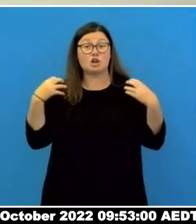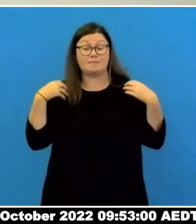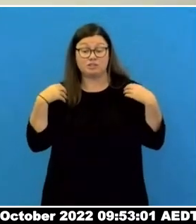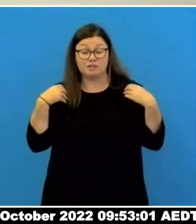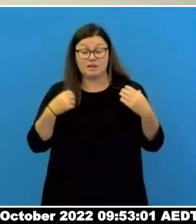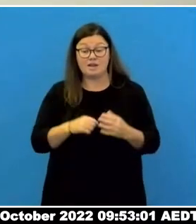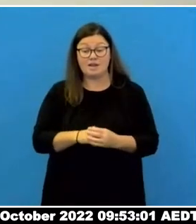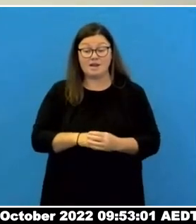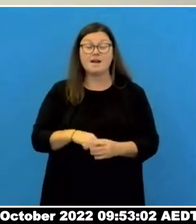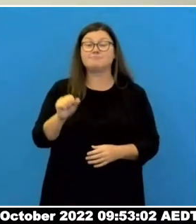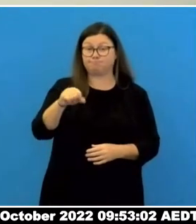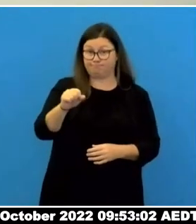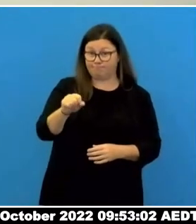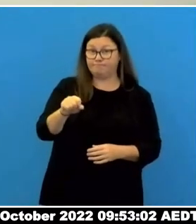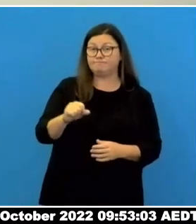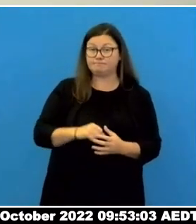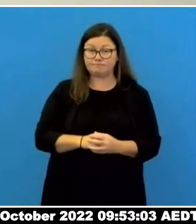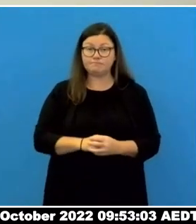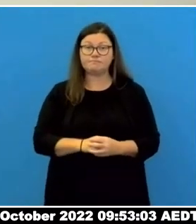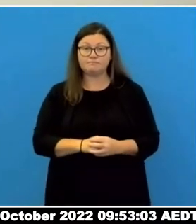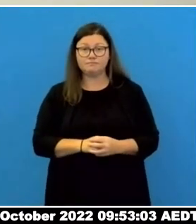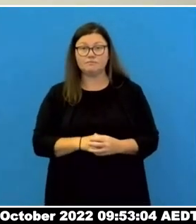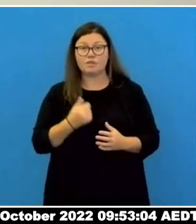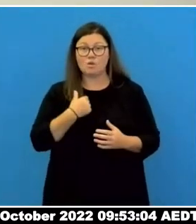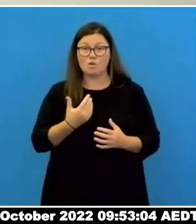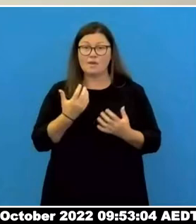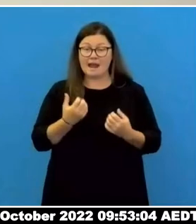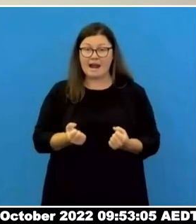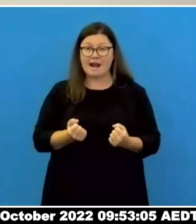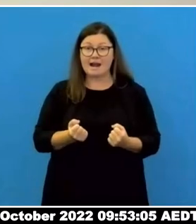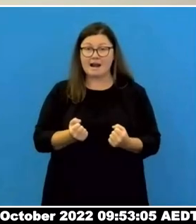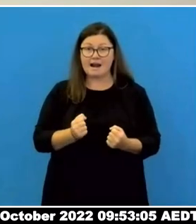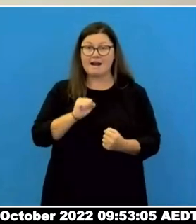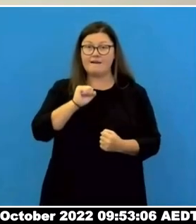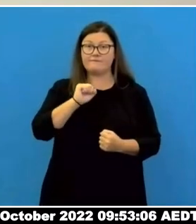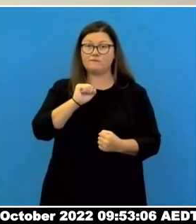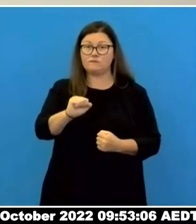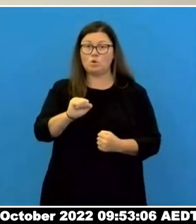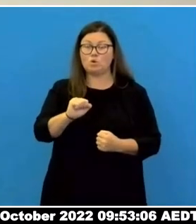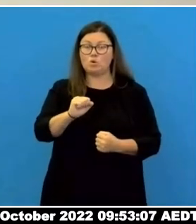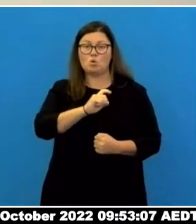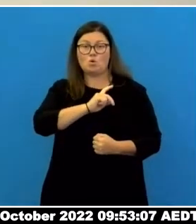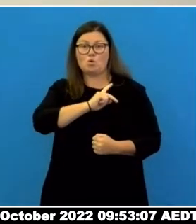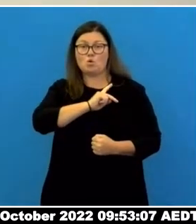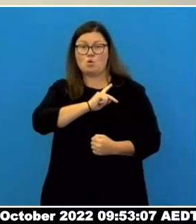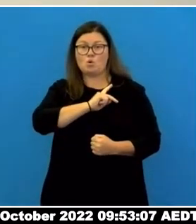And we have your professional address at the Human Rights Commission. You have provided that to us.